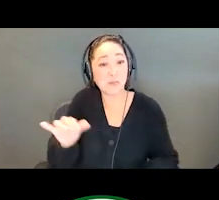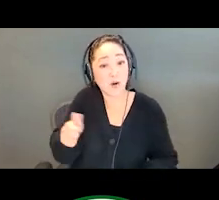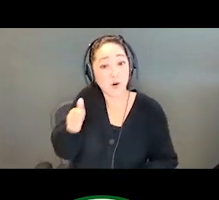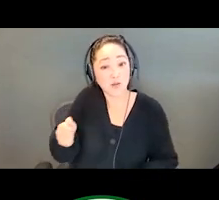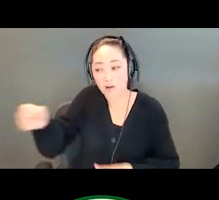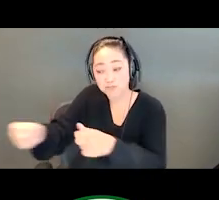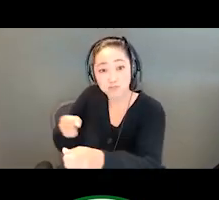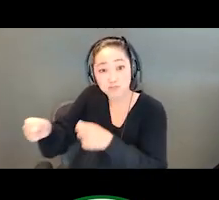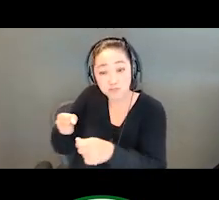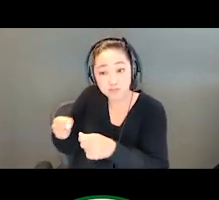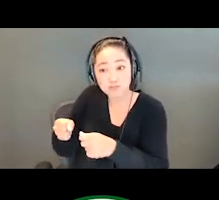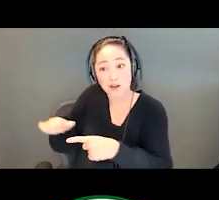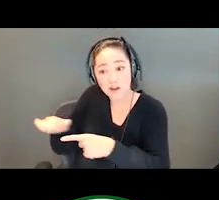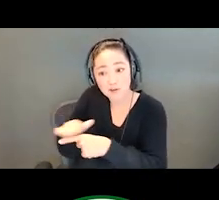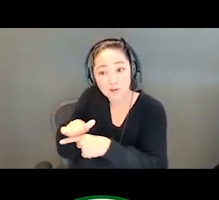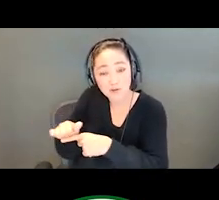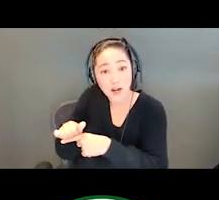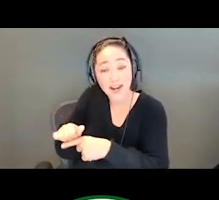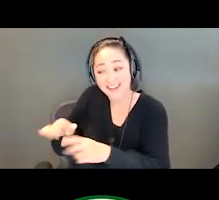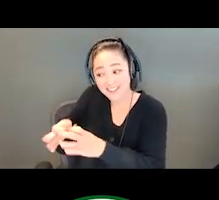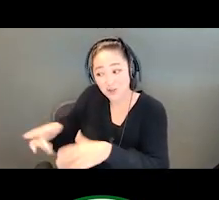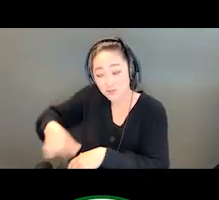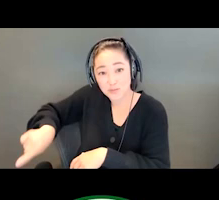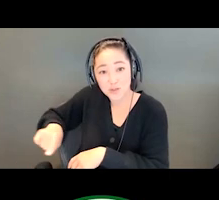and trained ASL outdoor adventure interpreters.